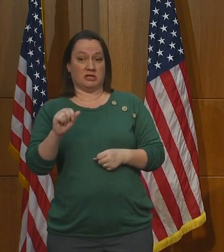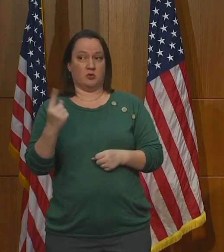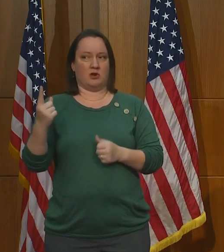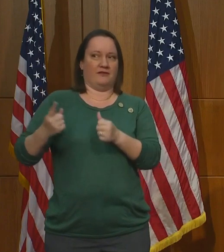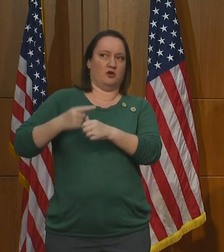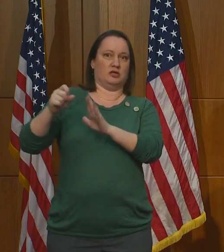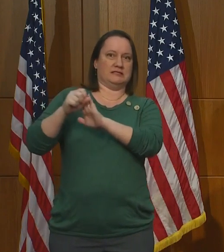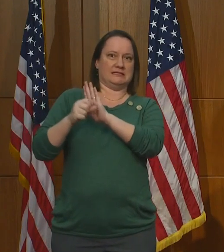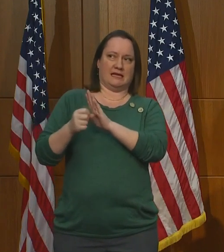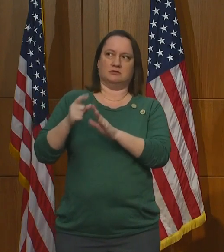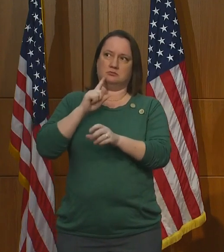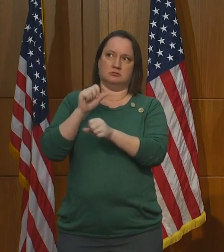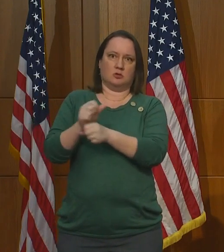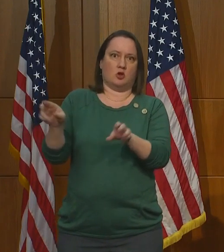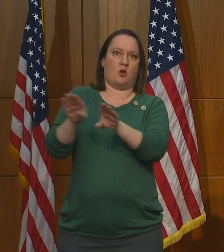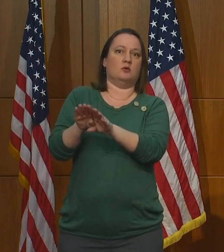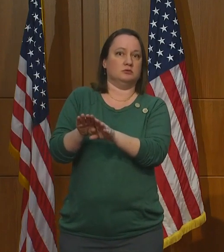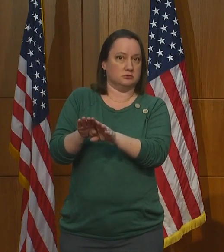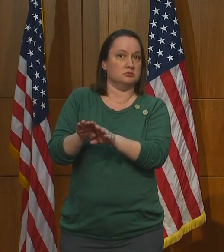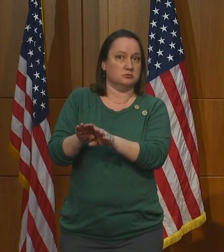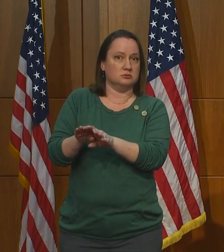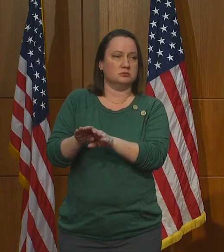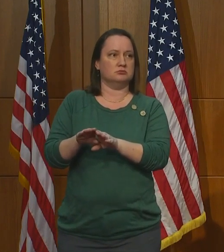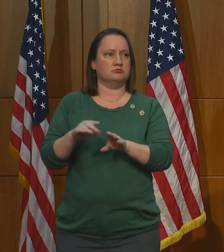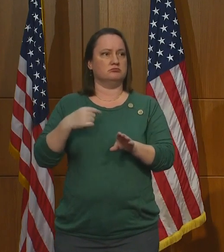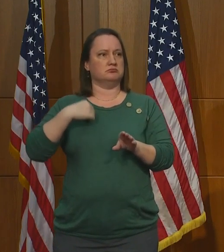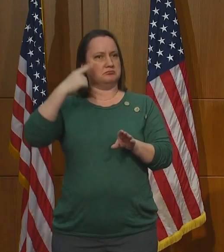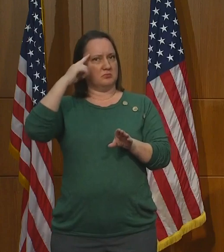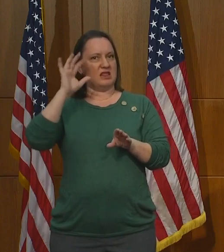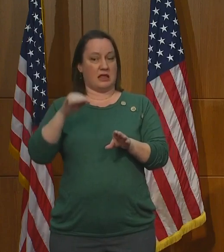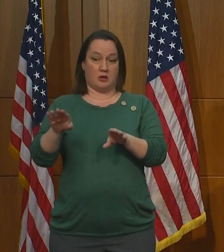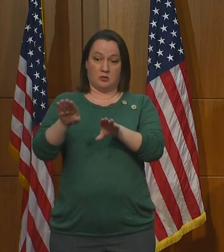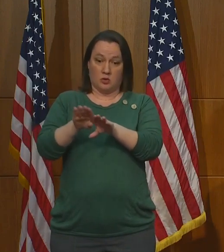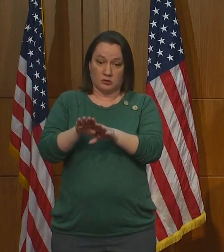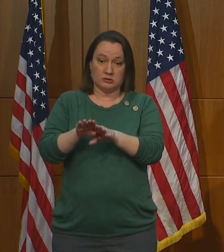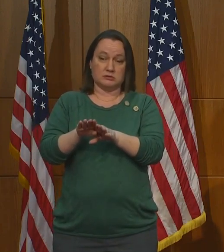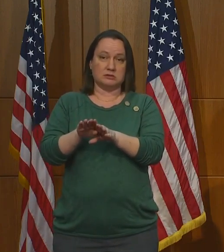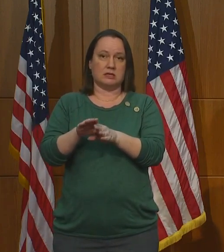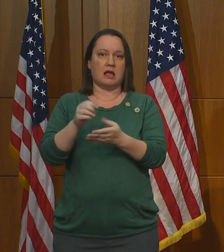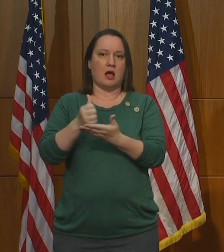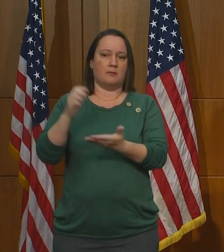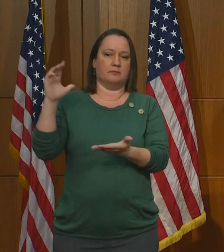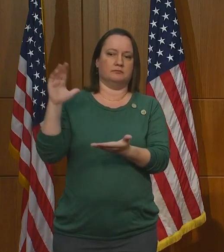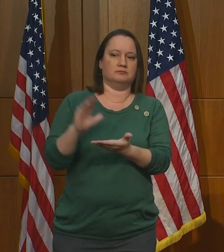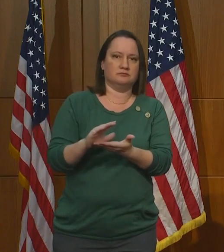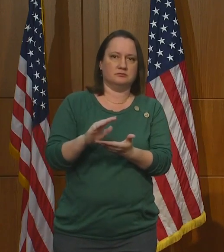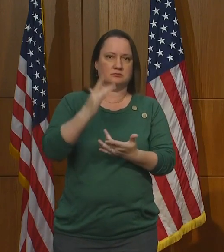ONE OF THE FIRST STATES TO TAKE THIS STEP. I BELIEVE THAT THESE